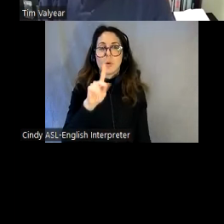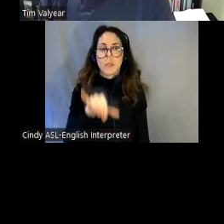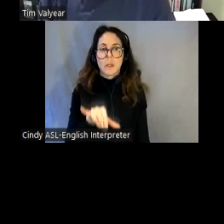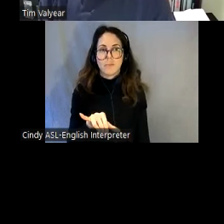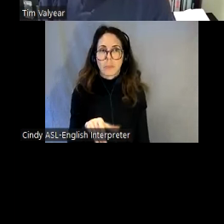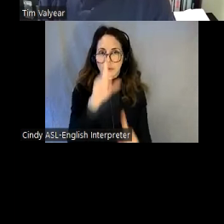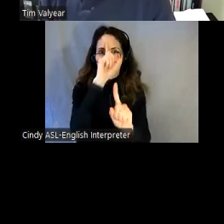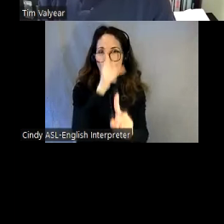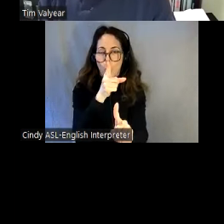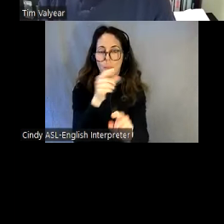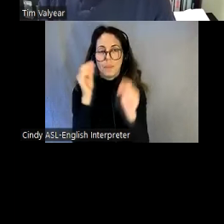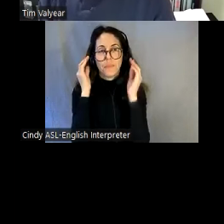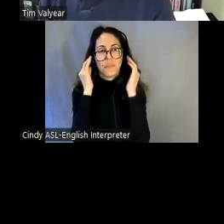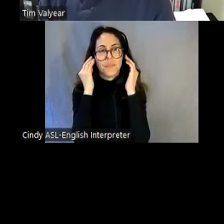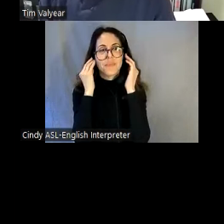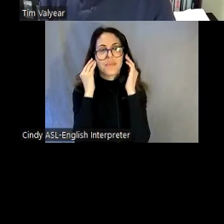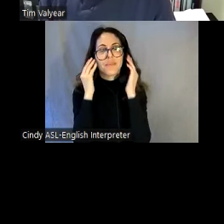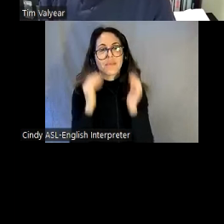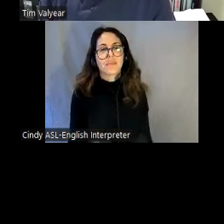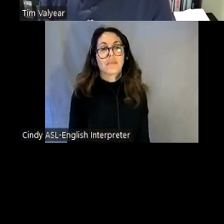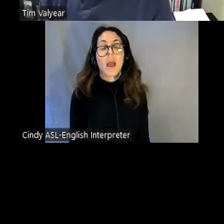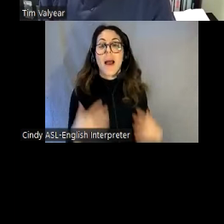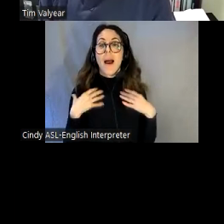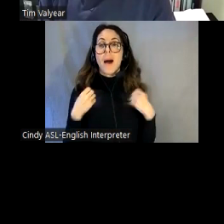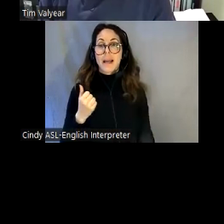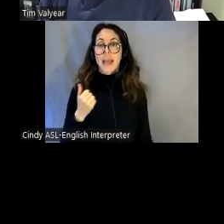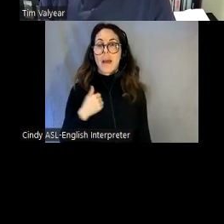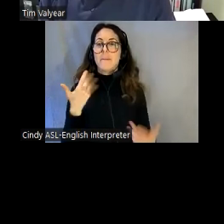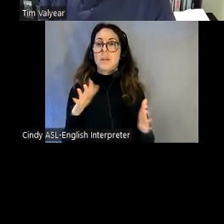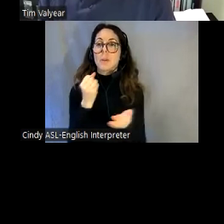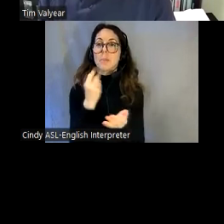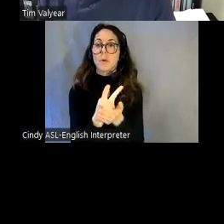will help your immunity in different ways, your body to